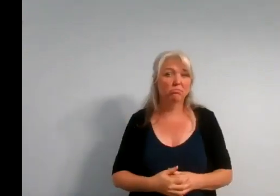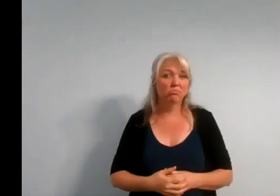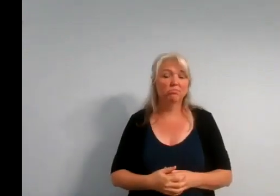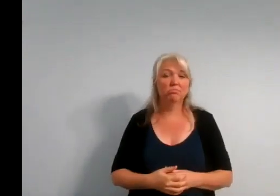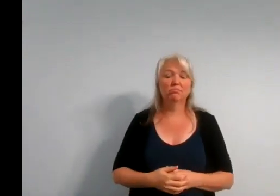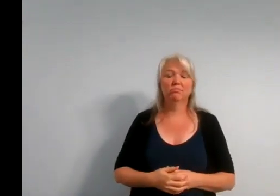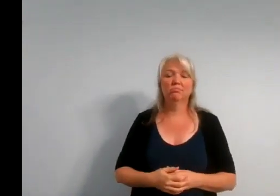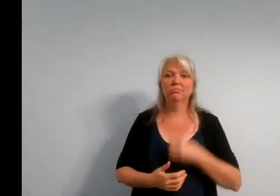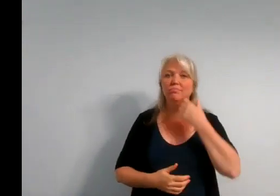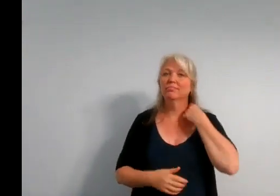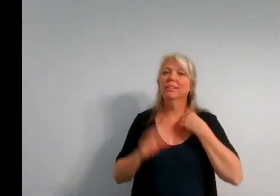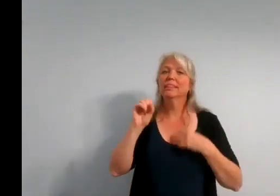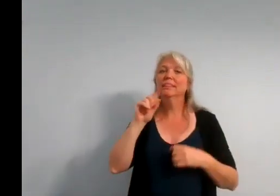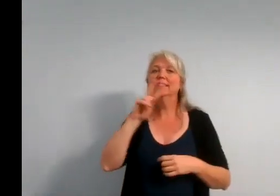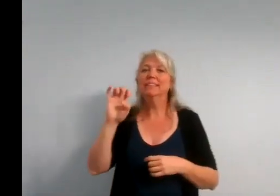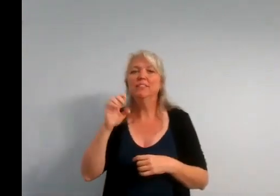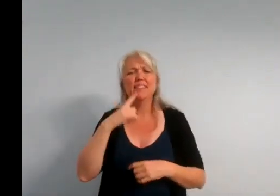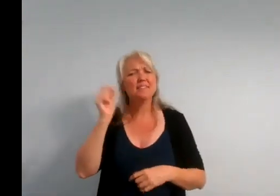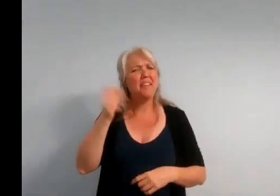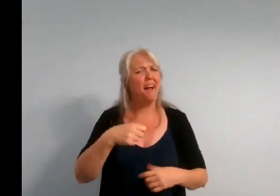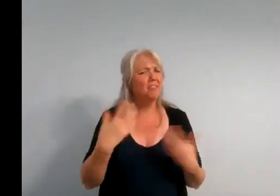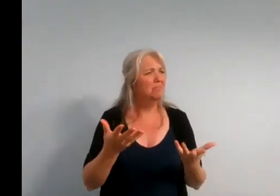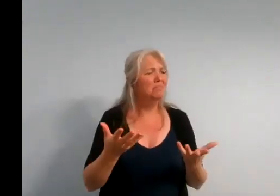“Yeah,” Stevie echoed, “are we gonna sing or what?”